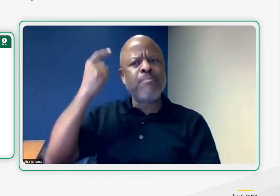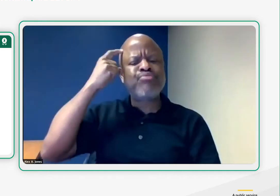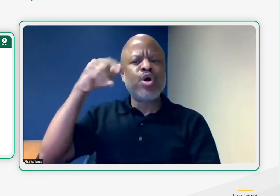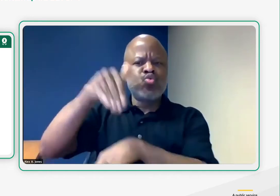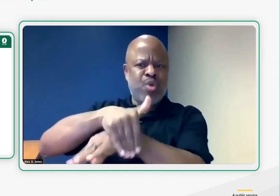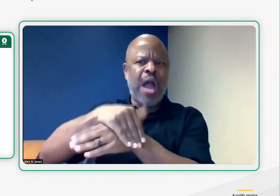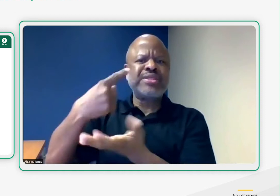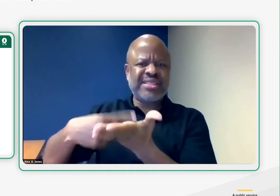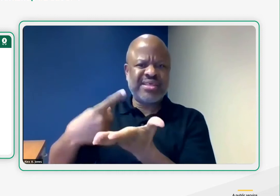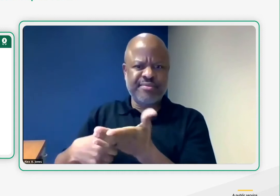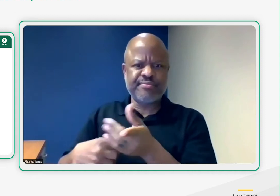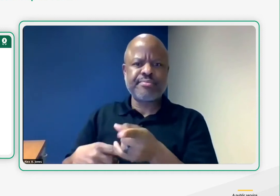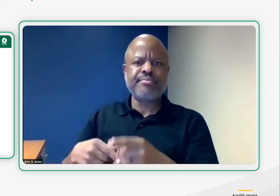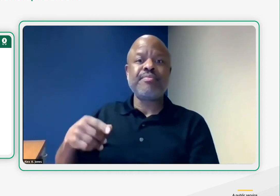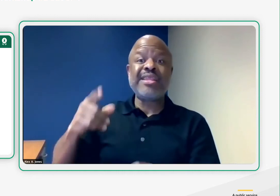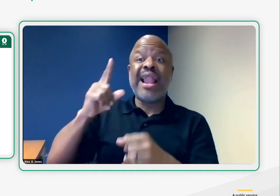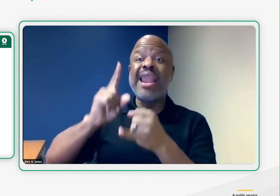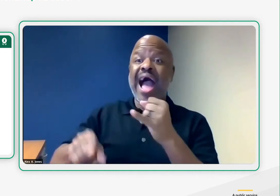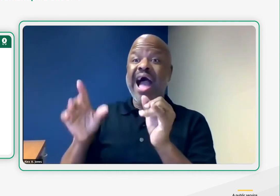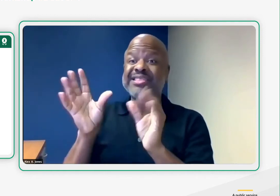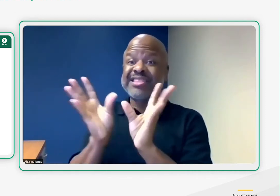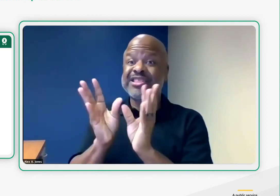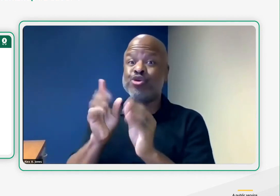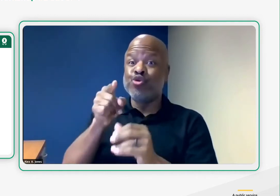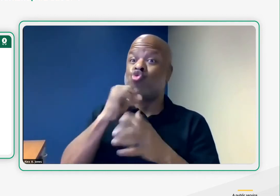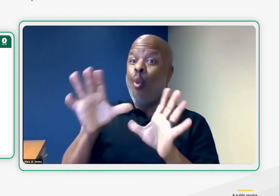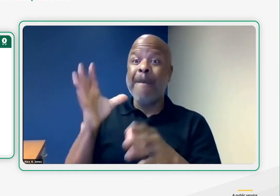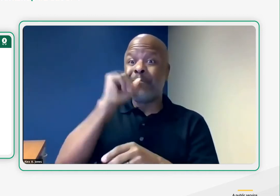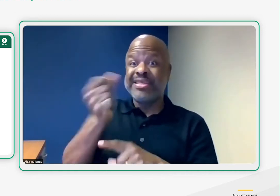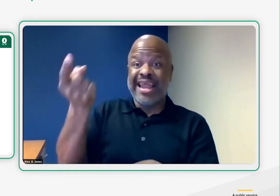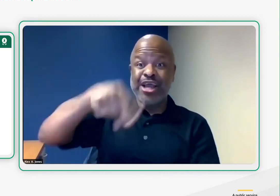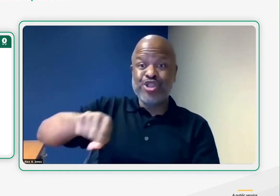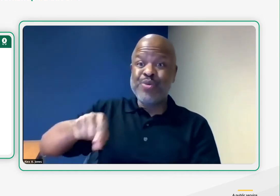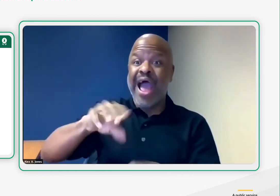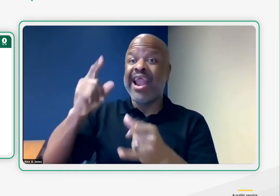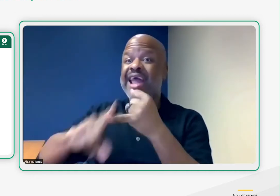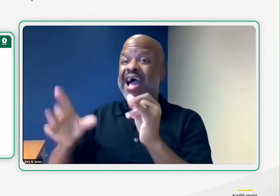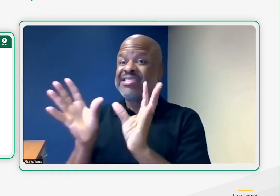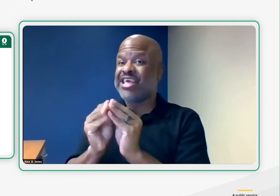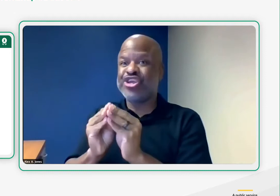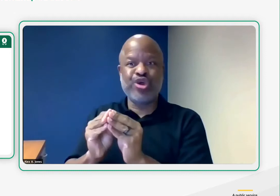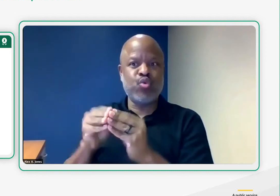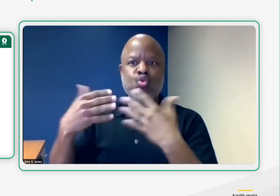So, tonight, we will be discussing this further. And of course, you do not want to miss the upcoming workshops.